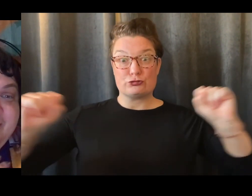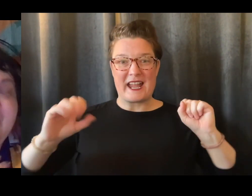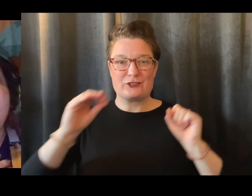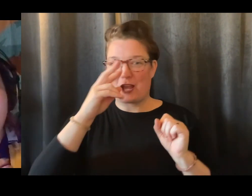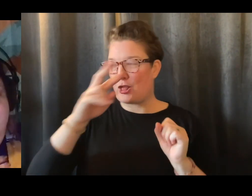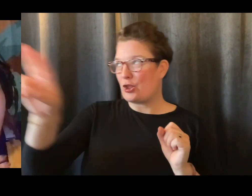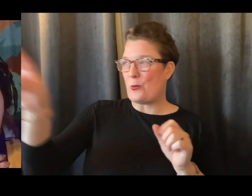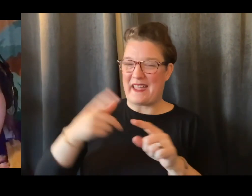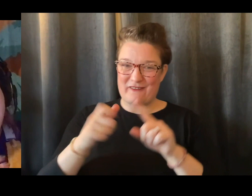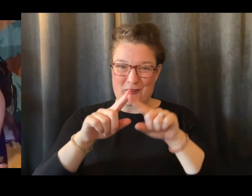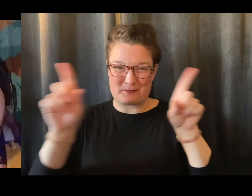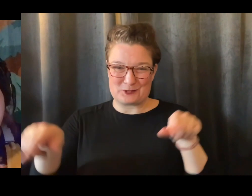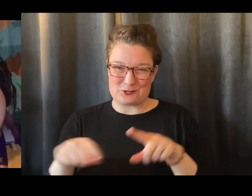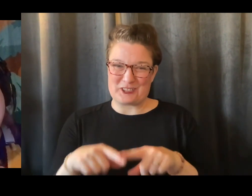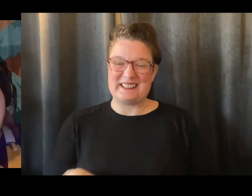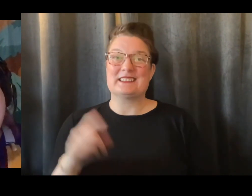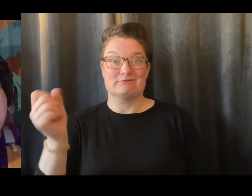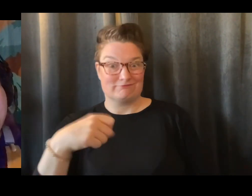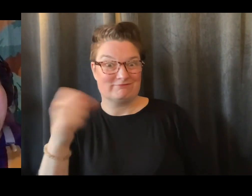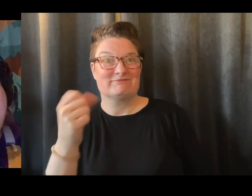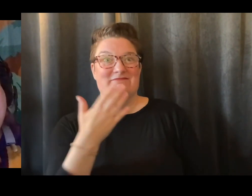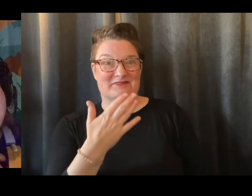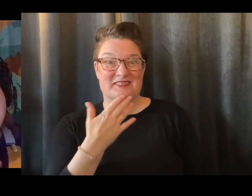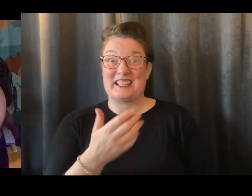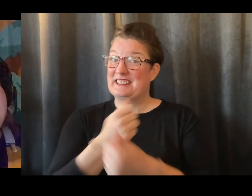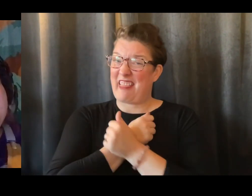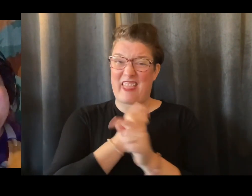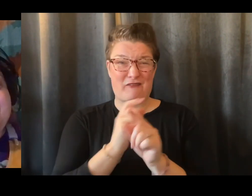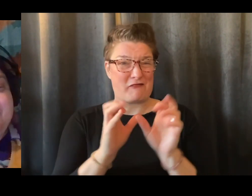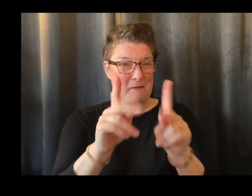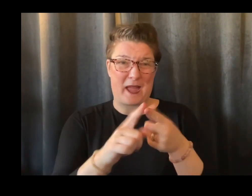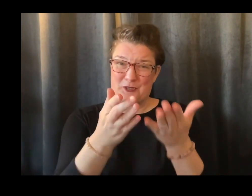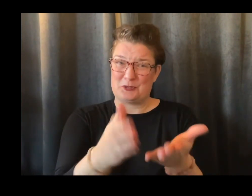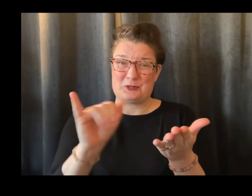Rebekah: Love right back to you, Jna. Dream it alive.